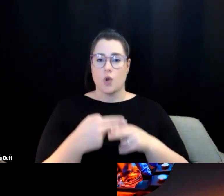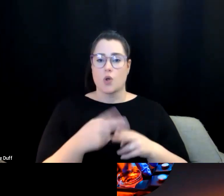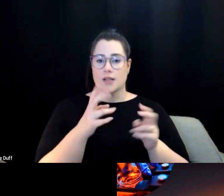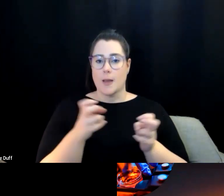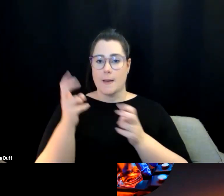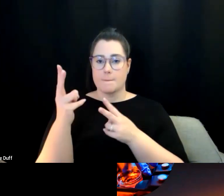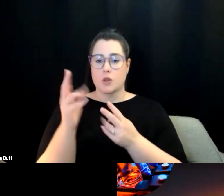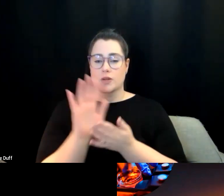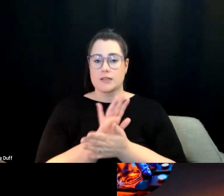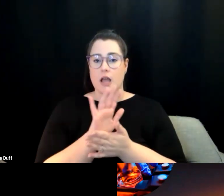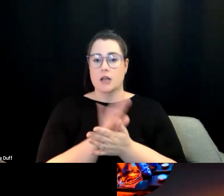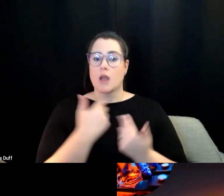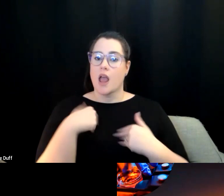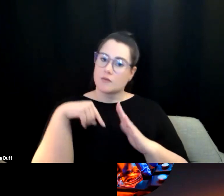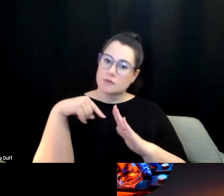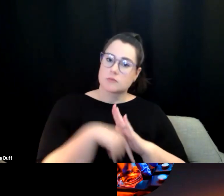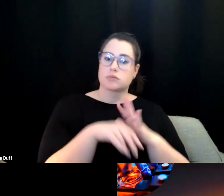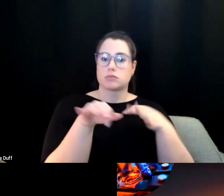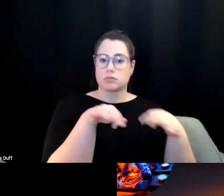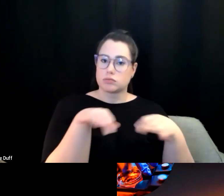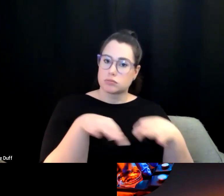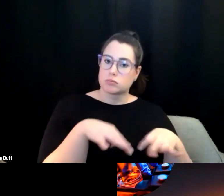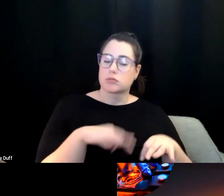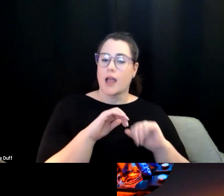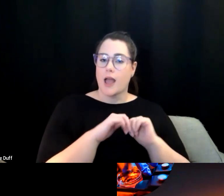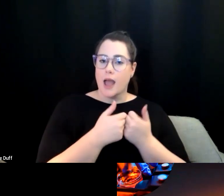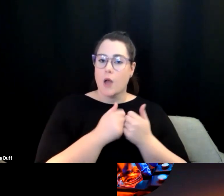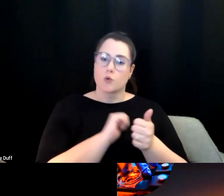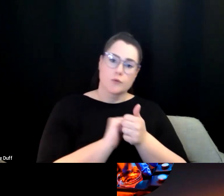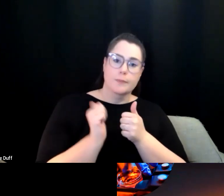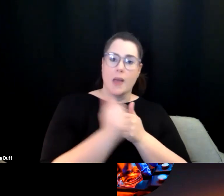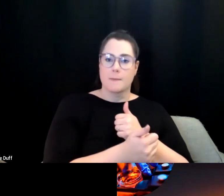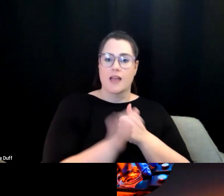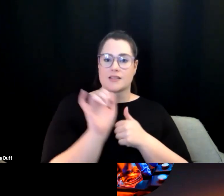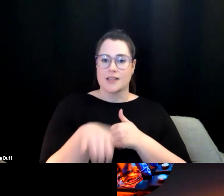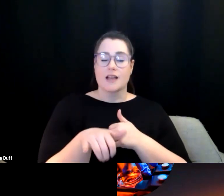there is quite detailed instructions on how to bypass that. It is labor intensive.